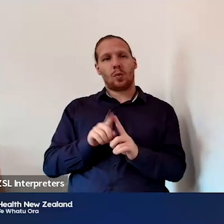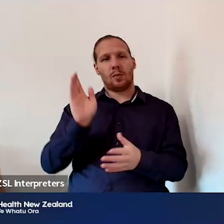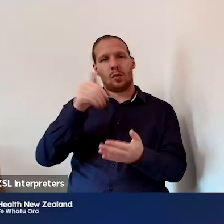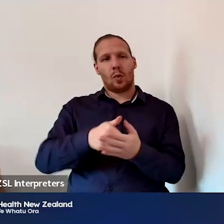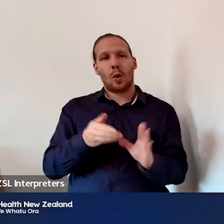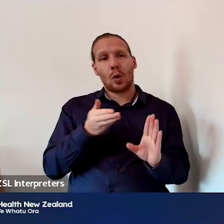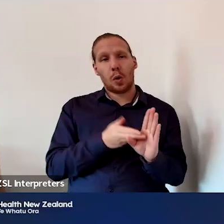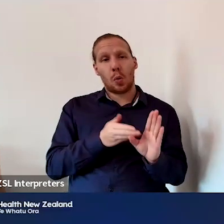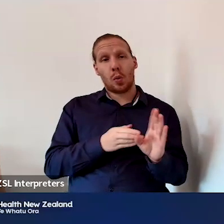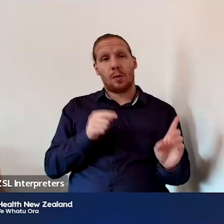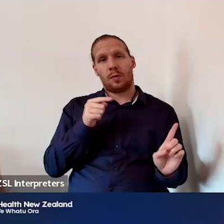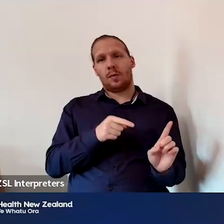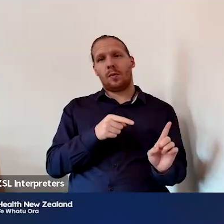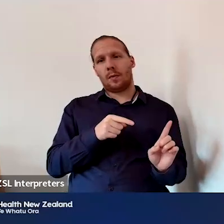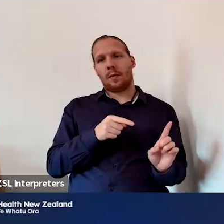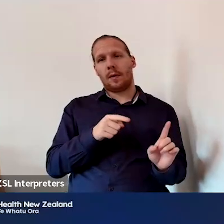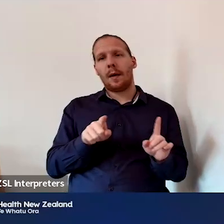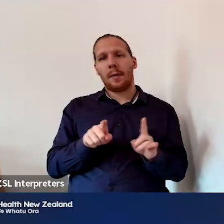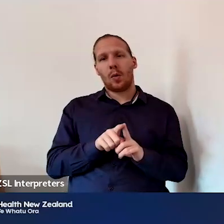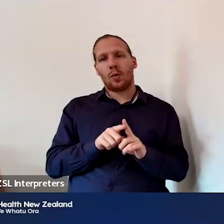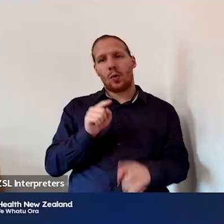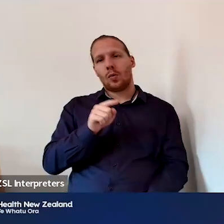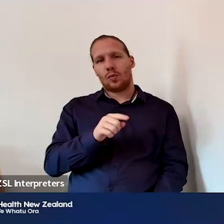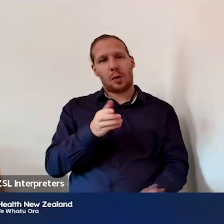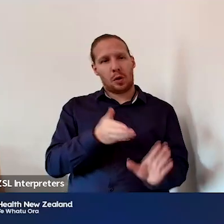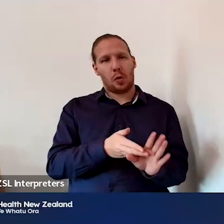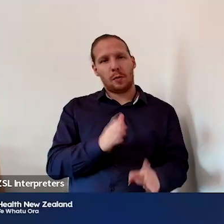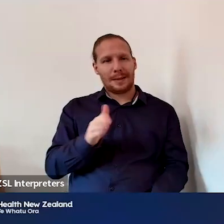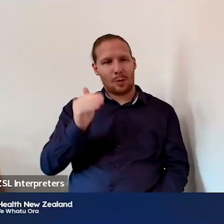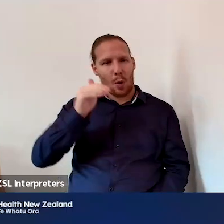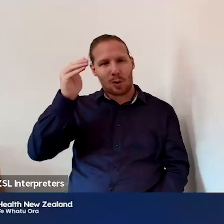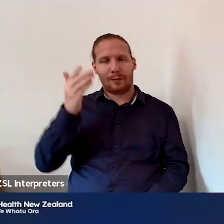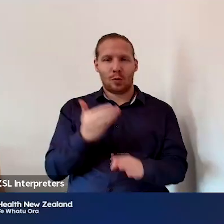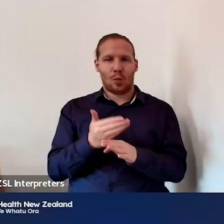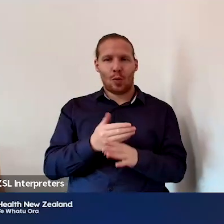although she is old enough to work for the Ministry of Health. So she's not she's youth adjacent.